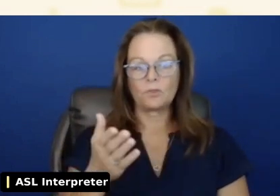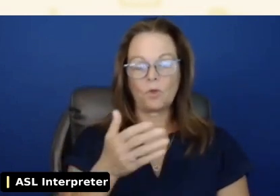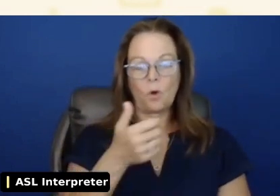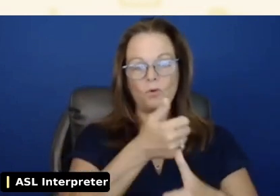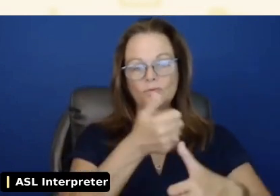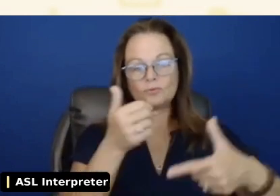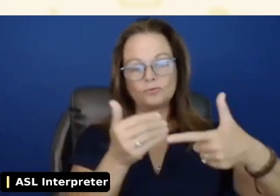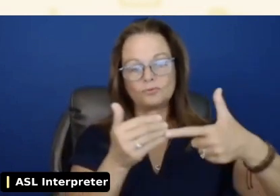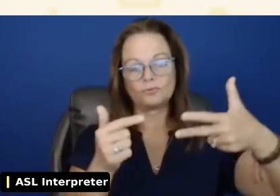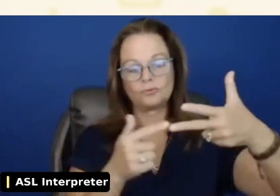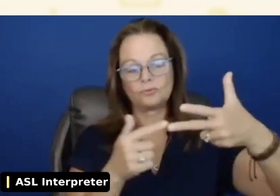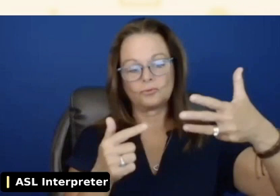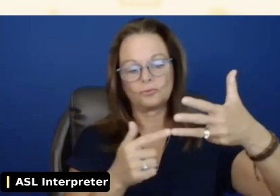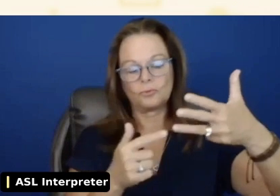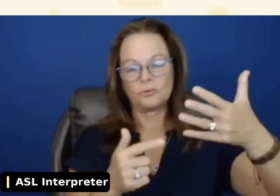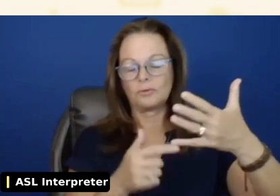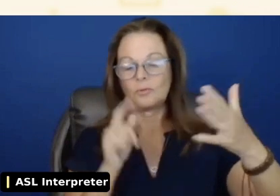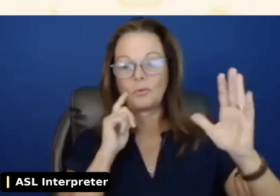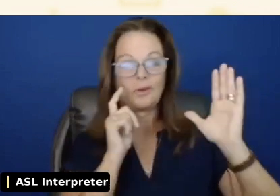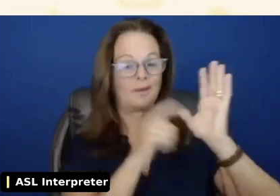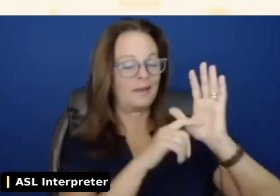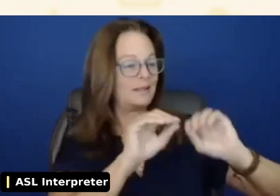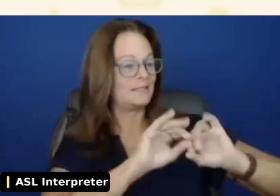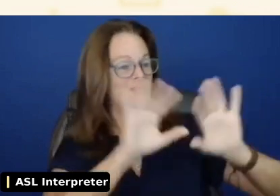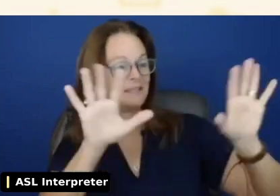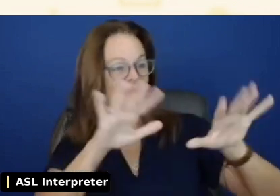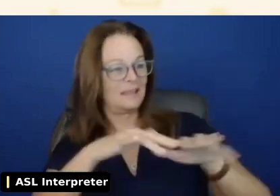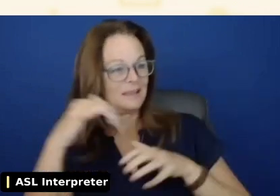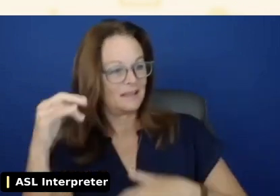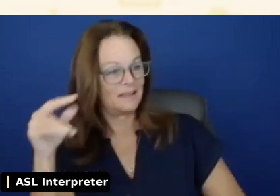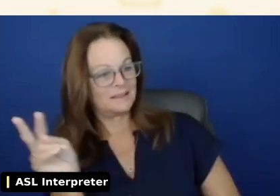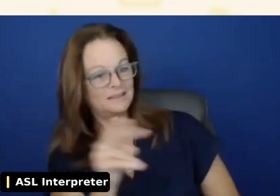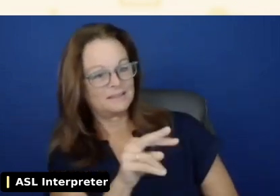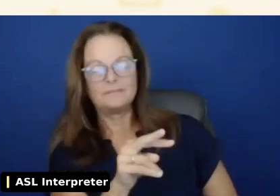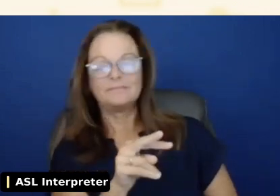to the broader audience, they are real.